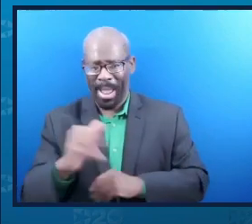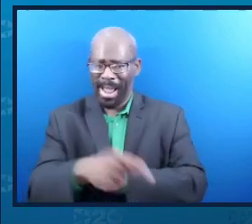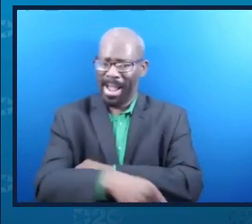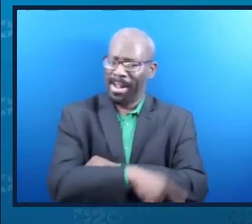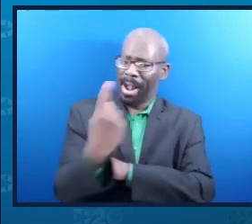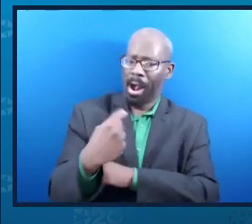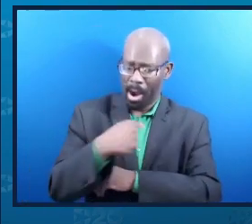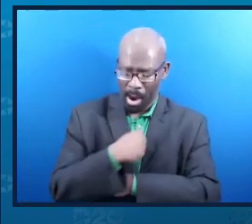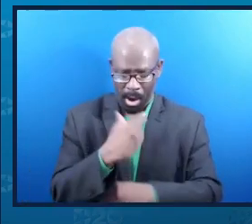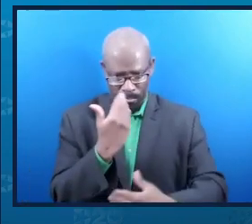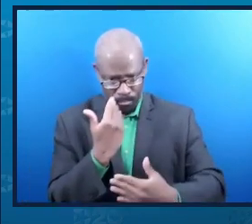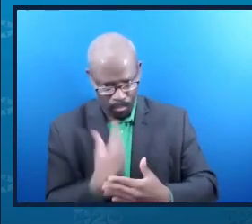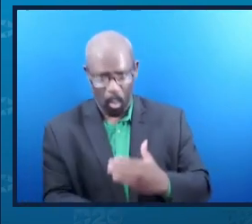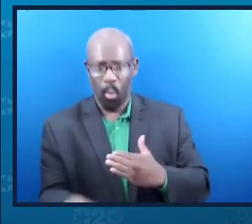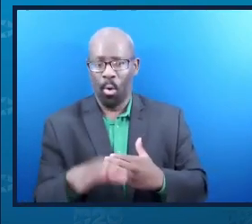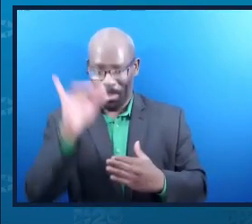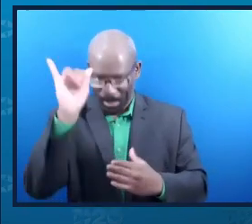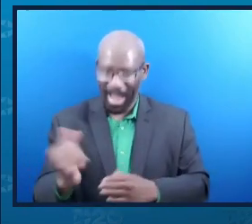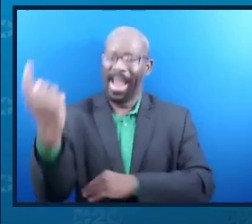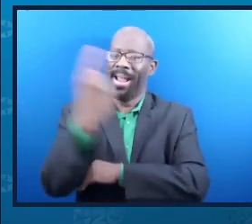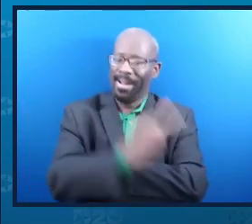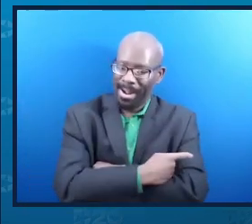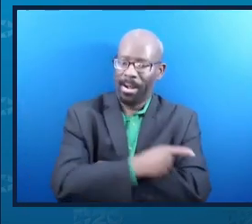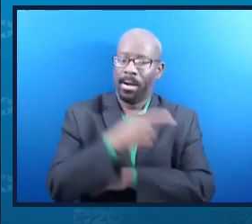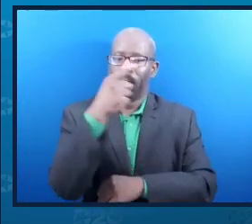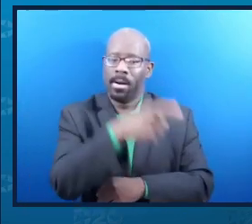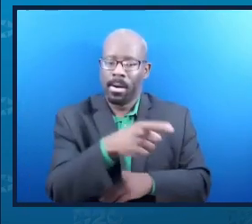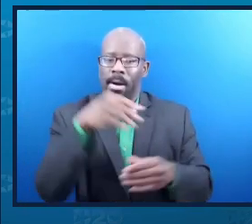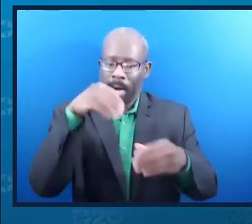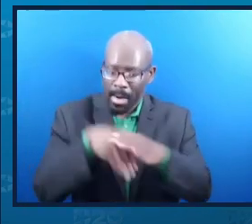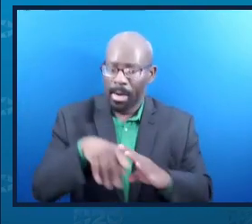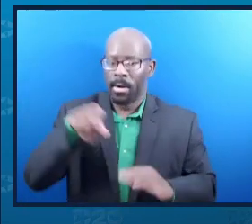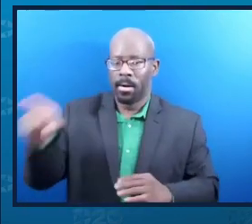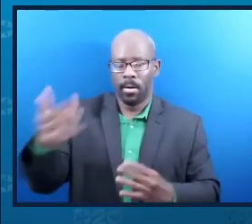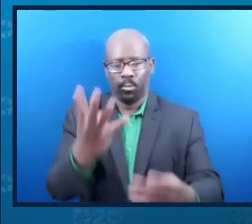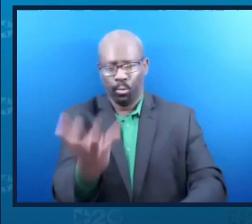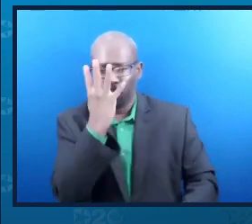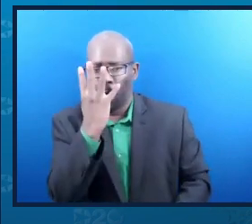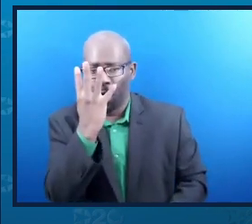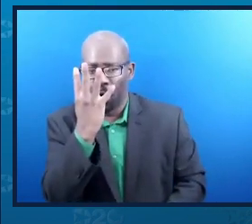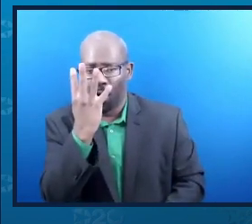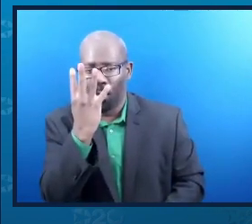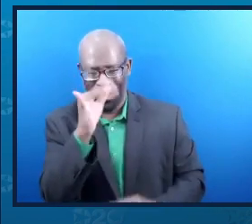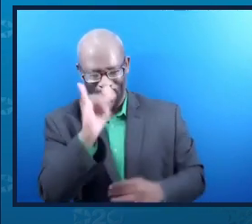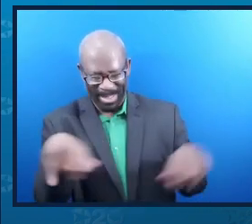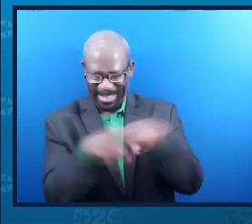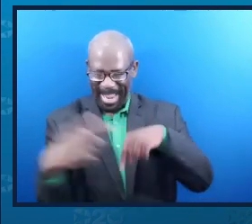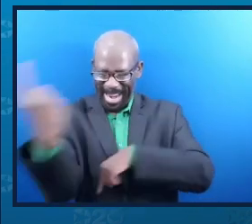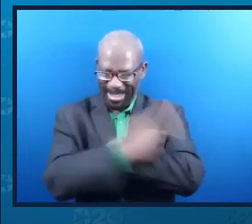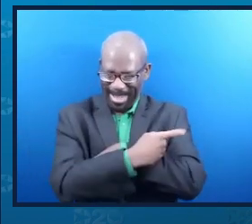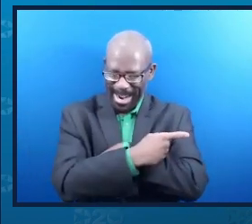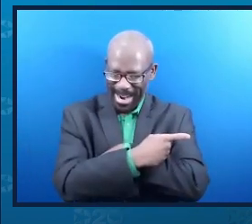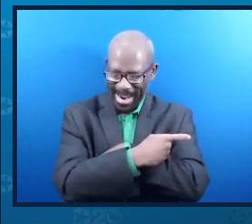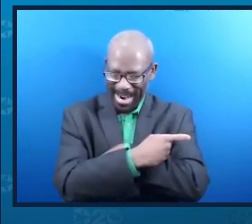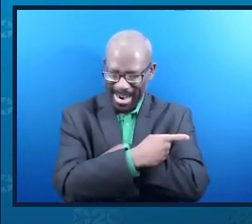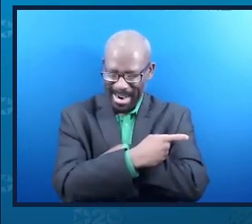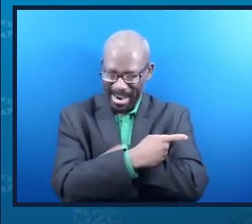INA JAIL CELL TRYING TO END